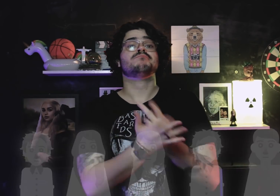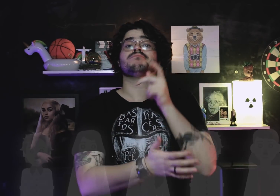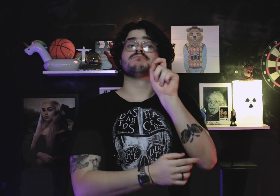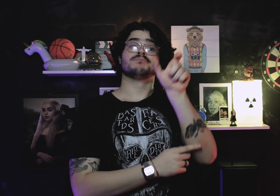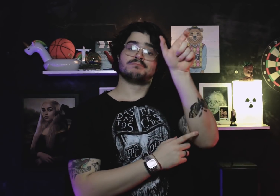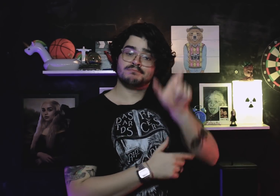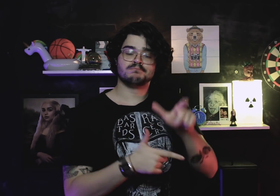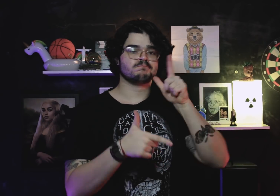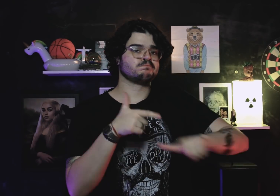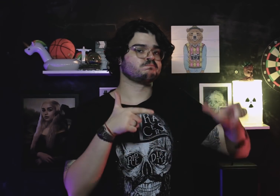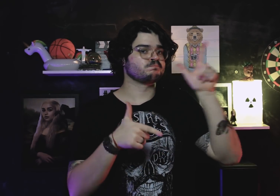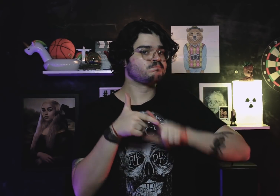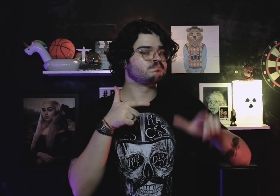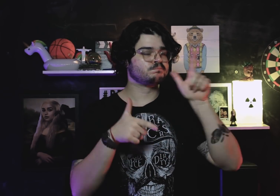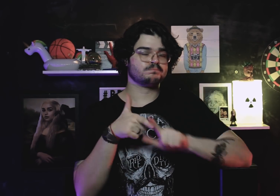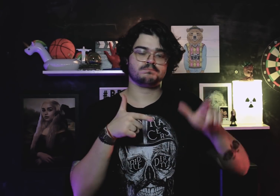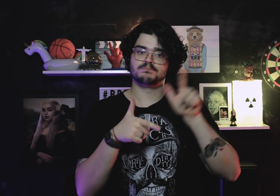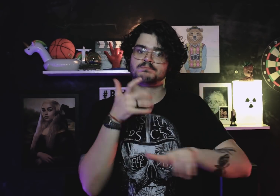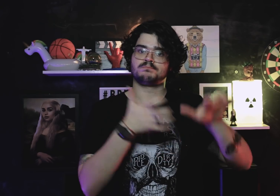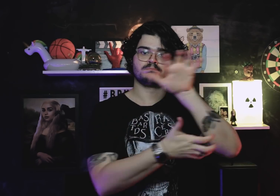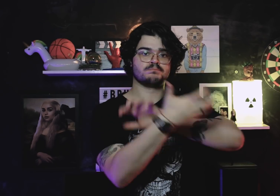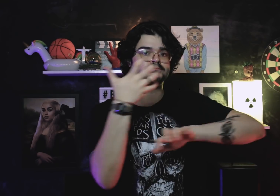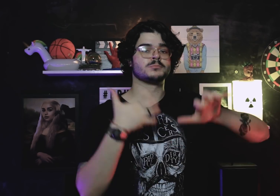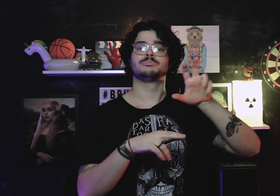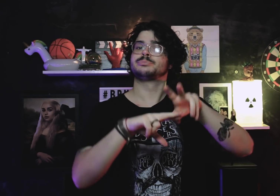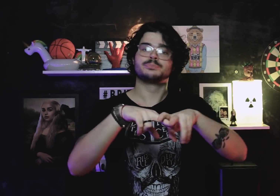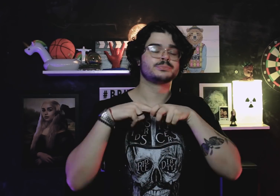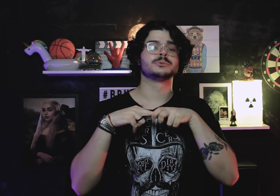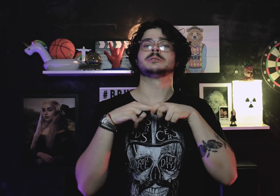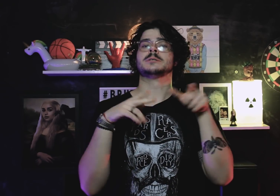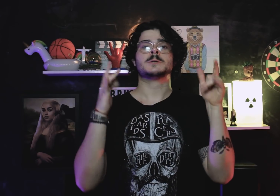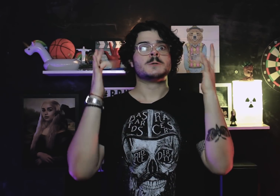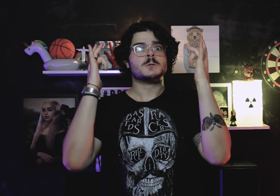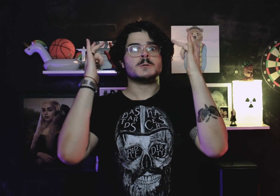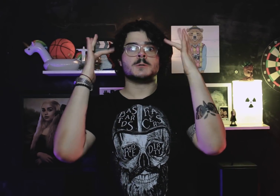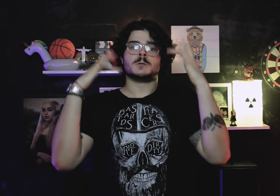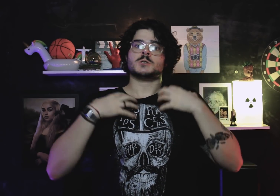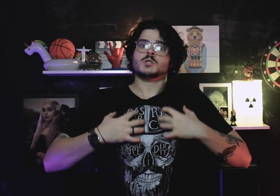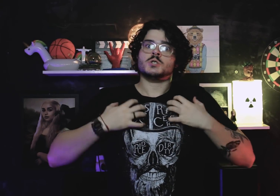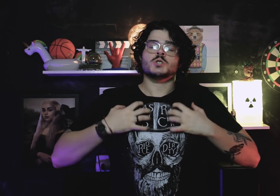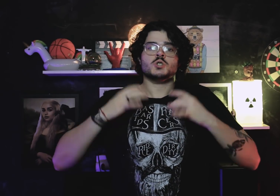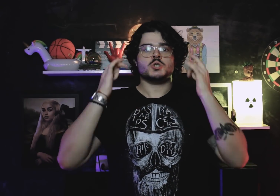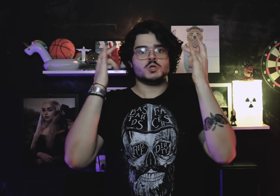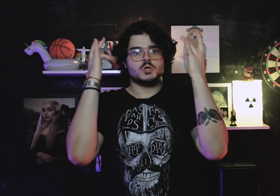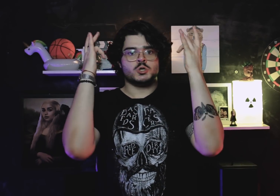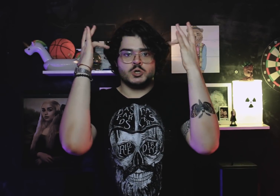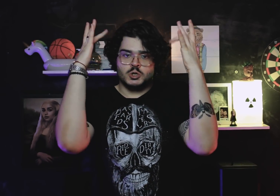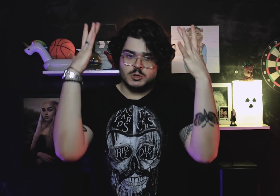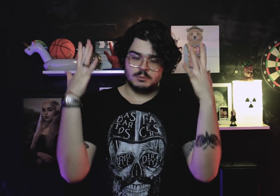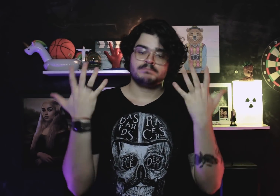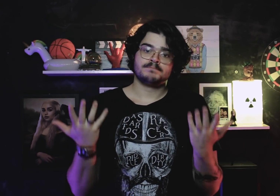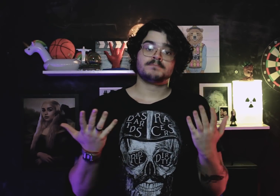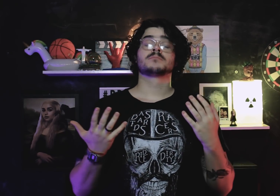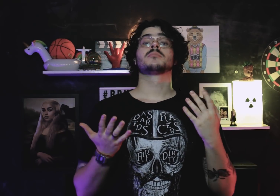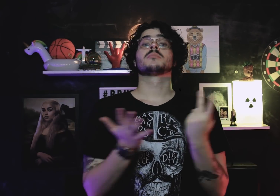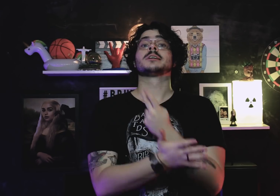and because of his tantrums he